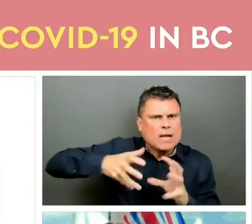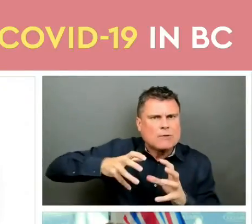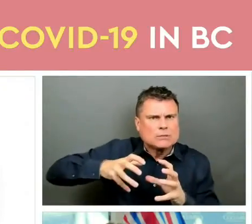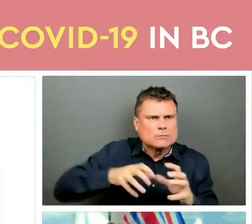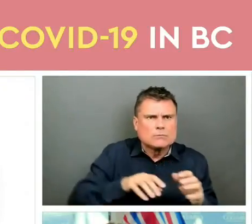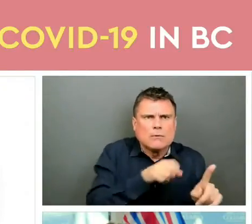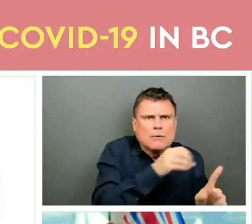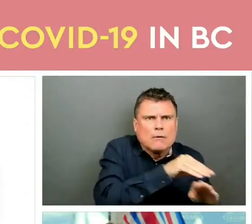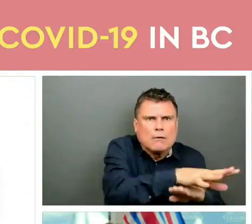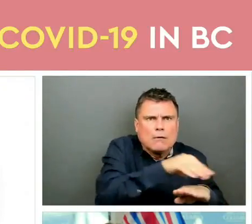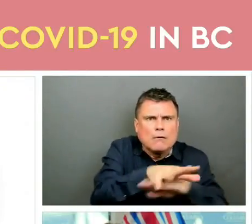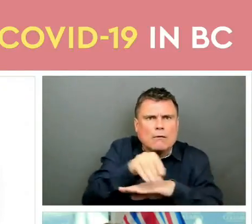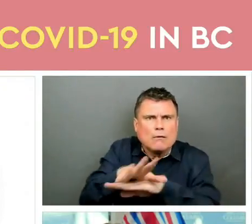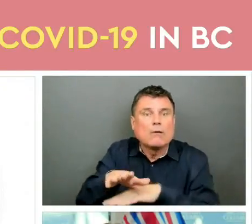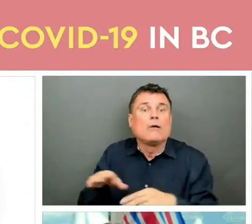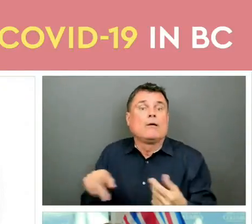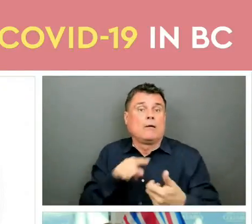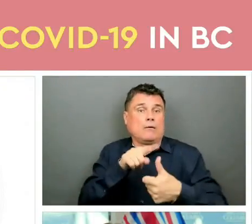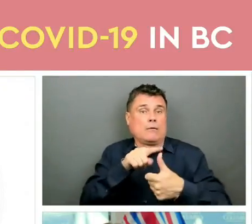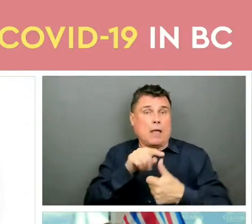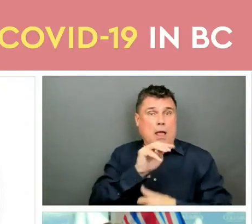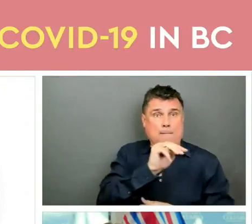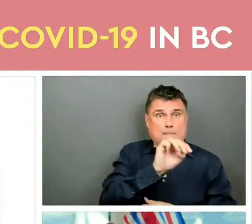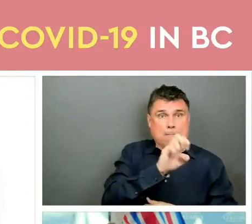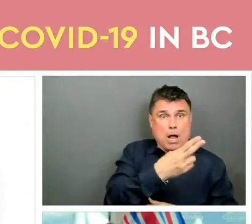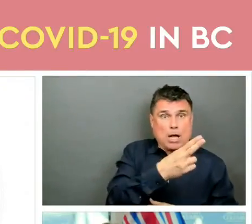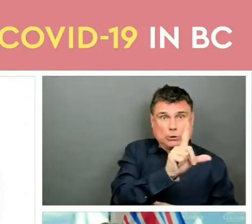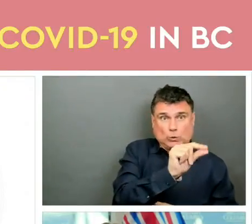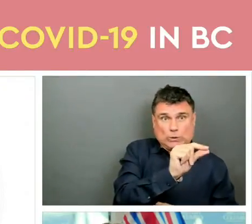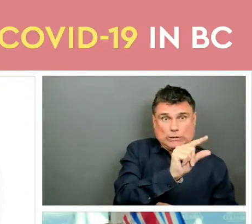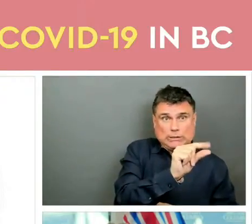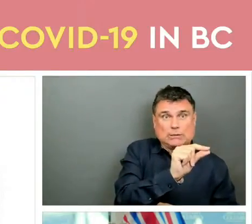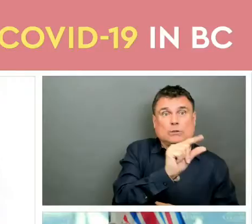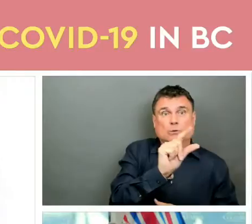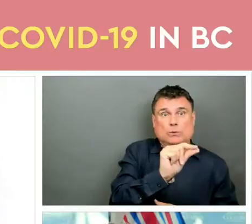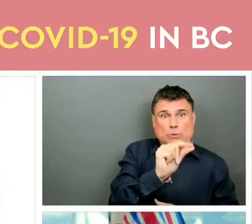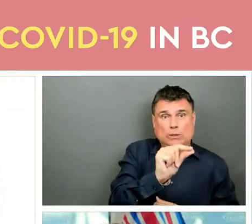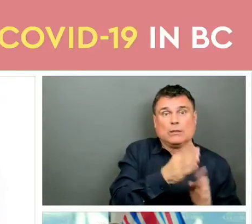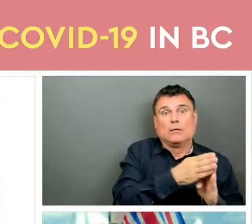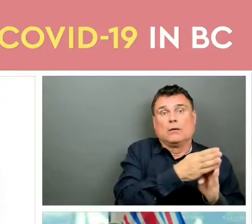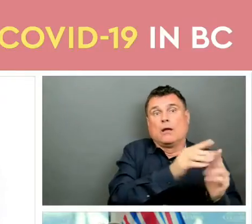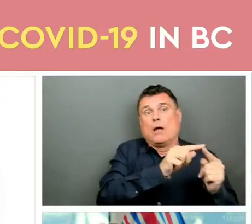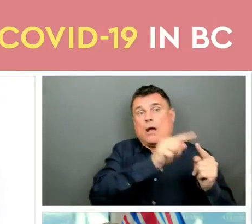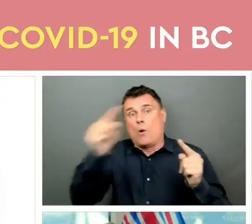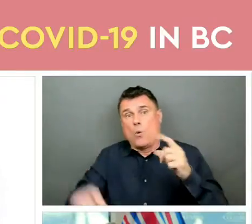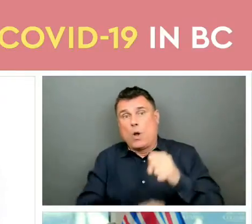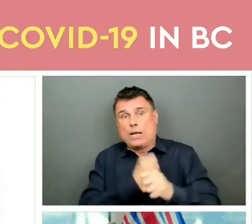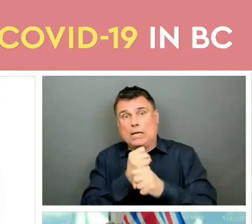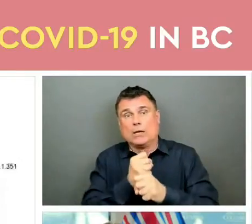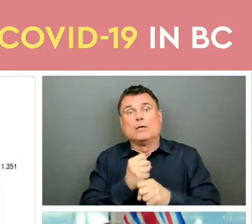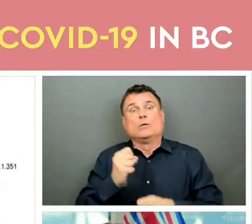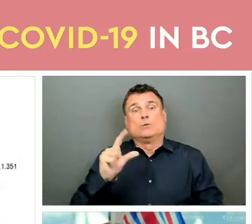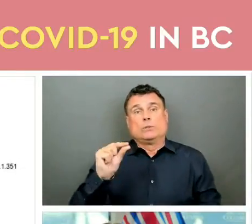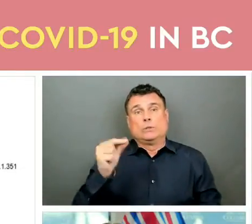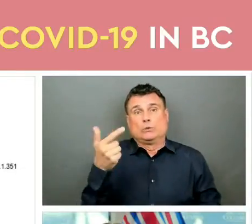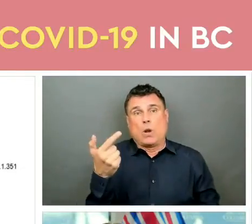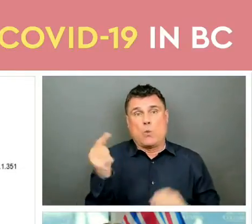the past year. So from March 2020 to March 2021, we have gone from a few dozen to over 100.